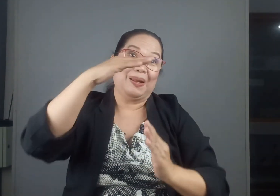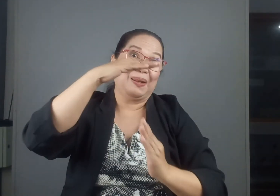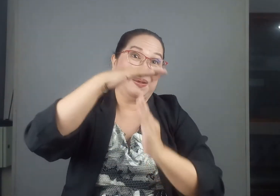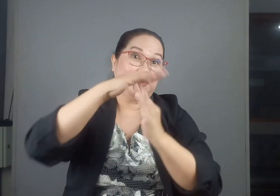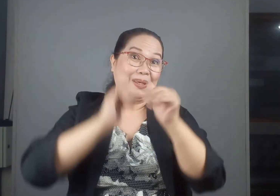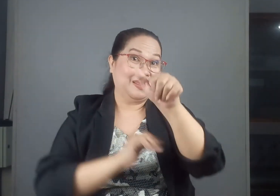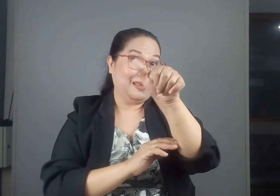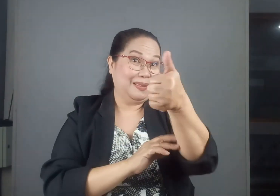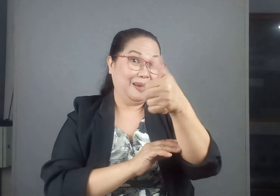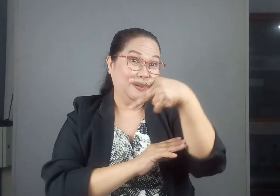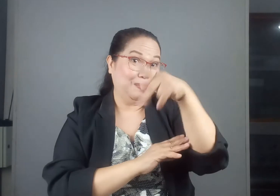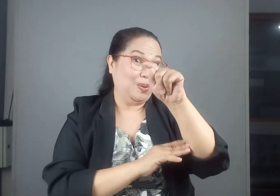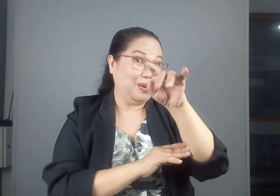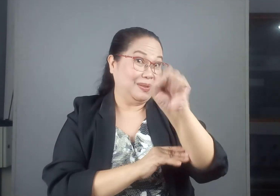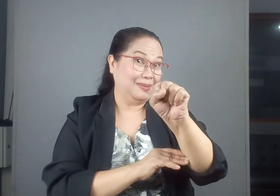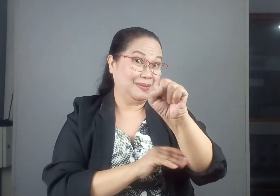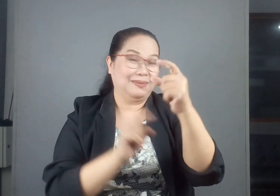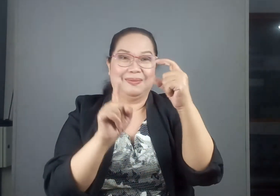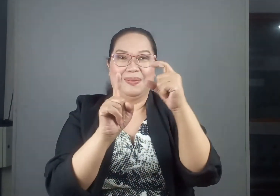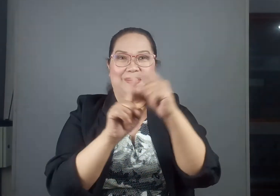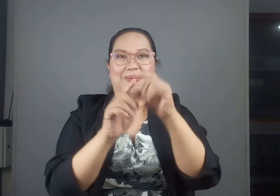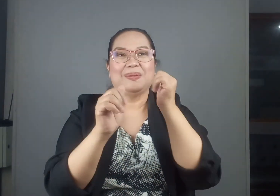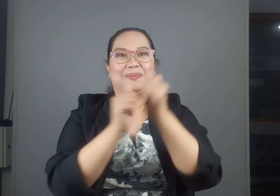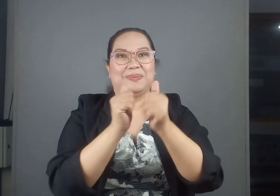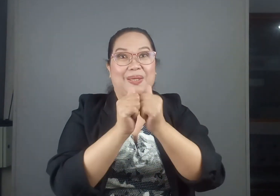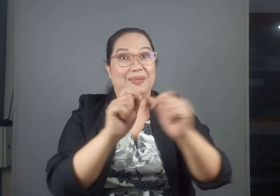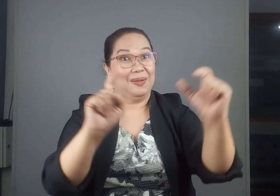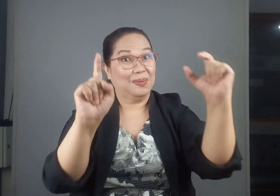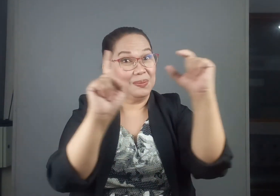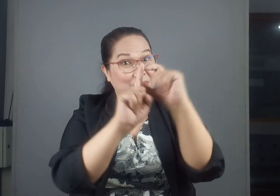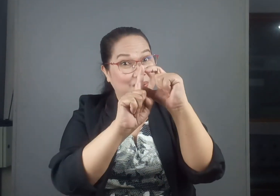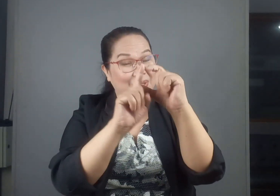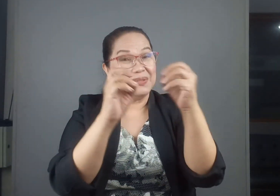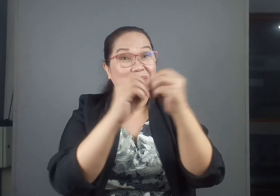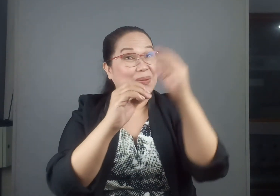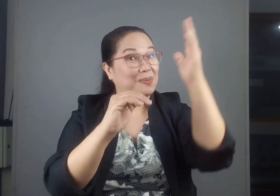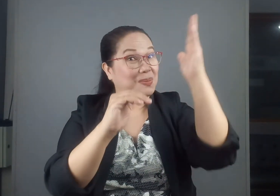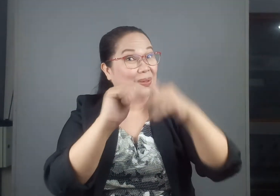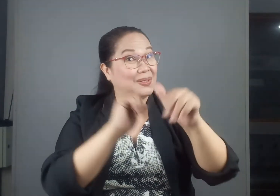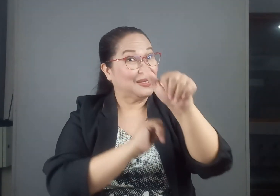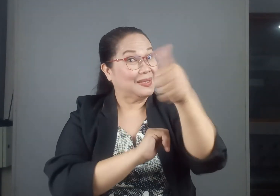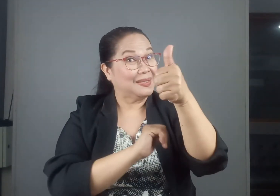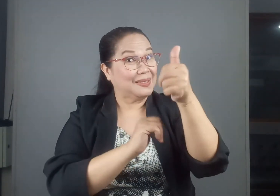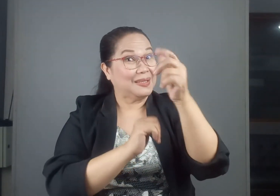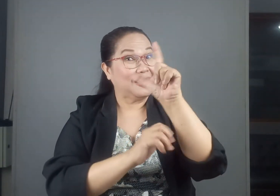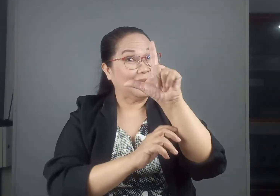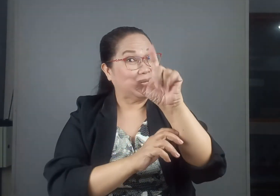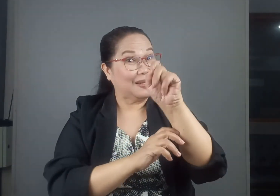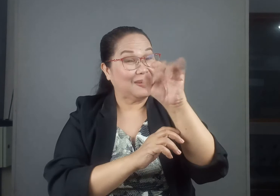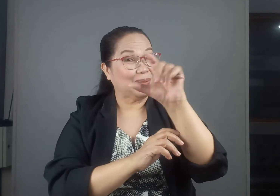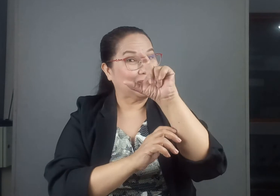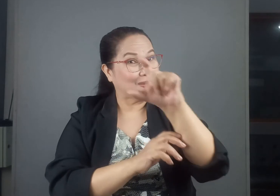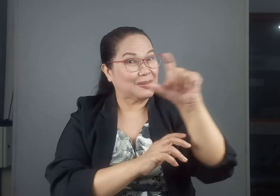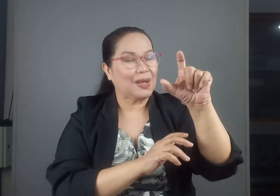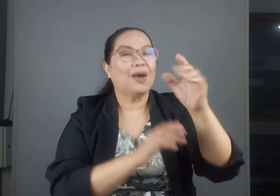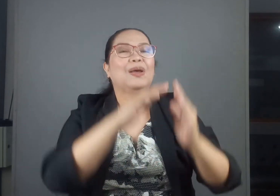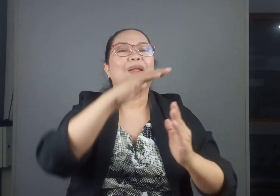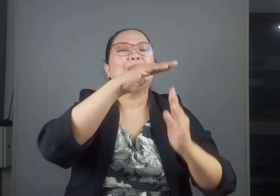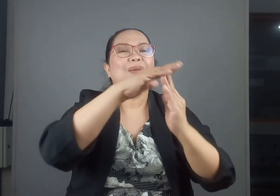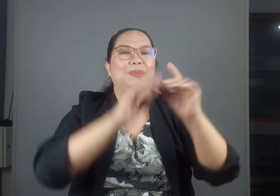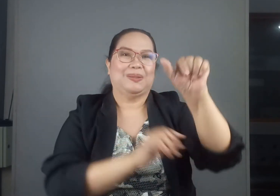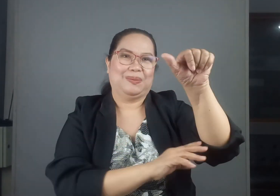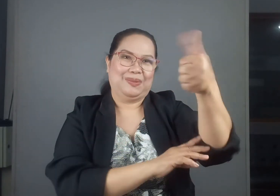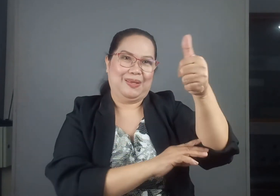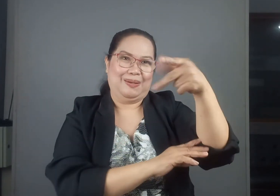from their words, which means that words with more than ten letters will only incur ten points.